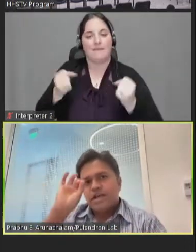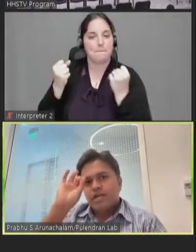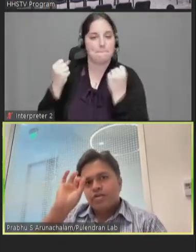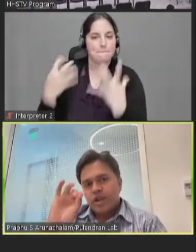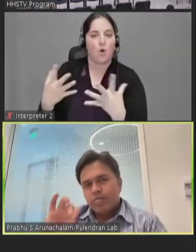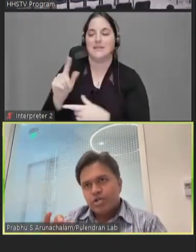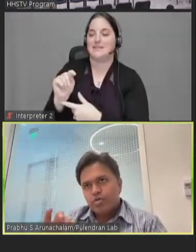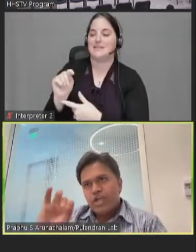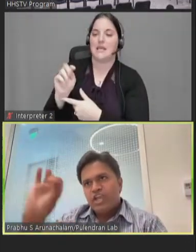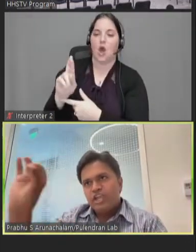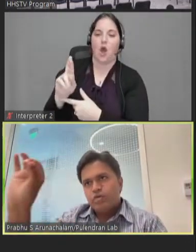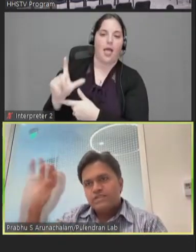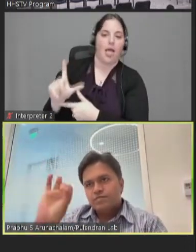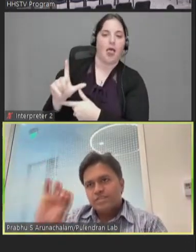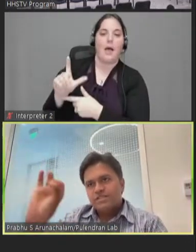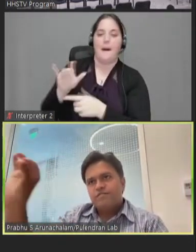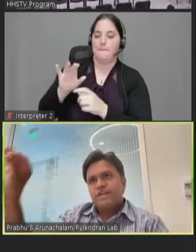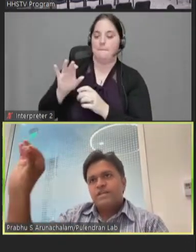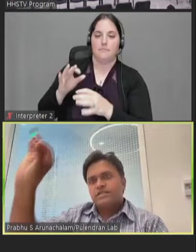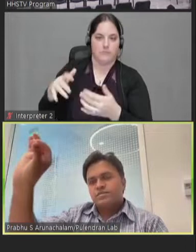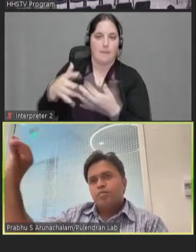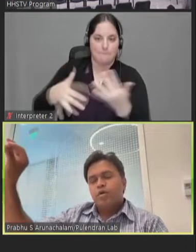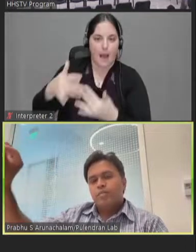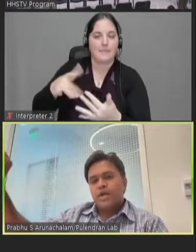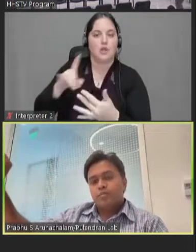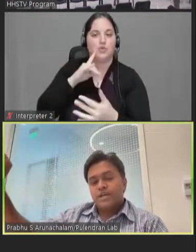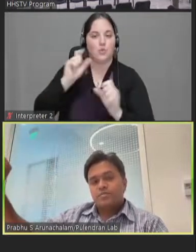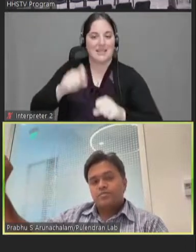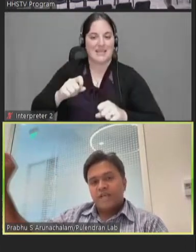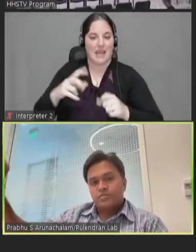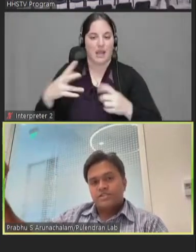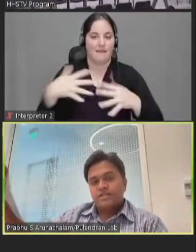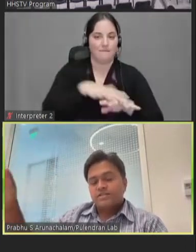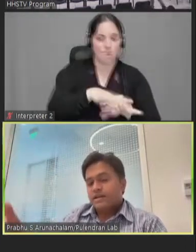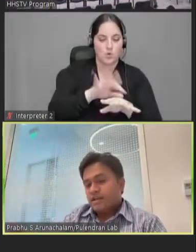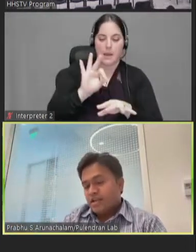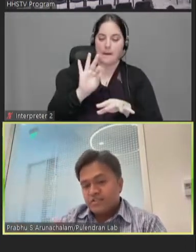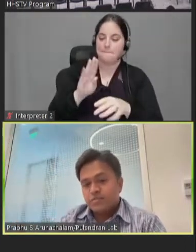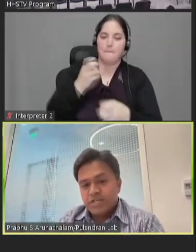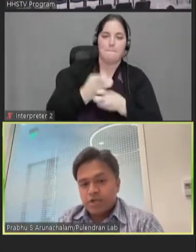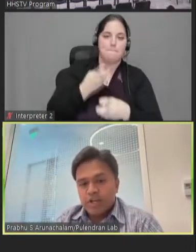you're able to induce specifically these bone marrow plasma cells. In this particular